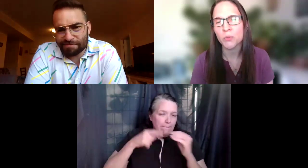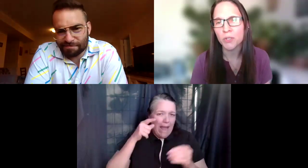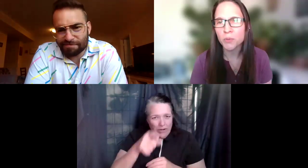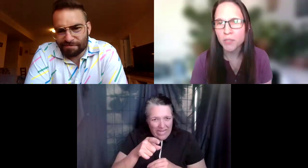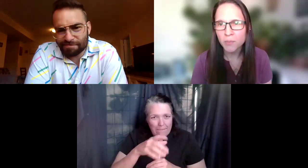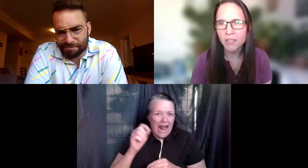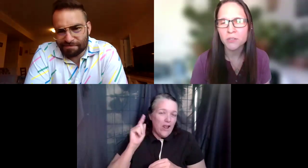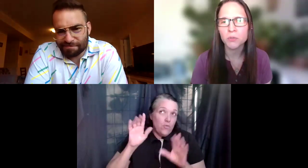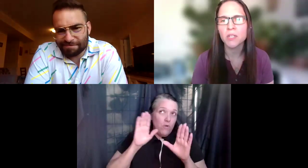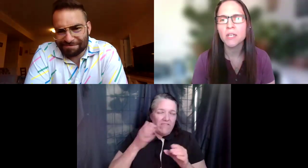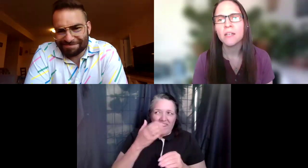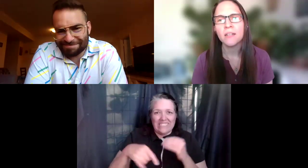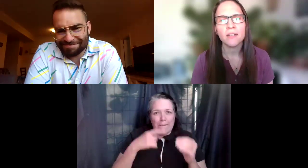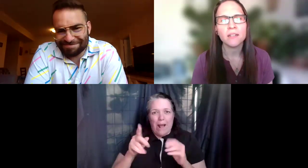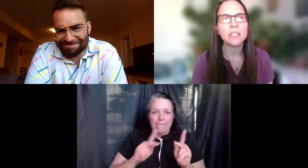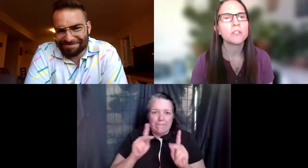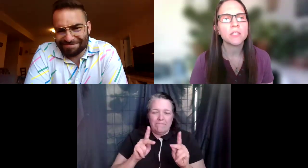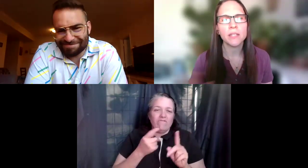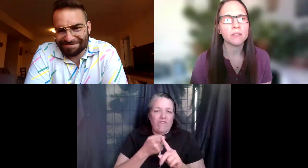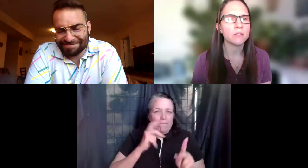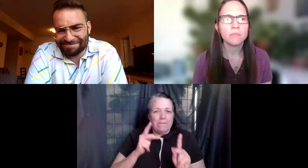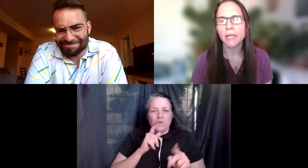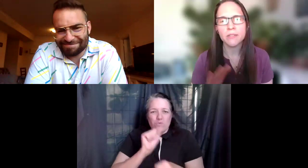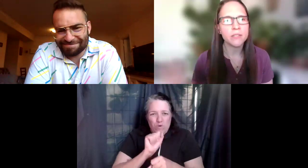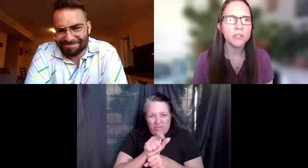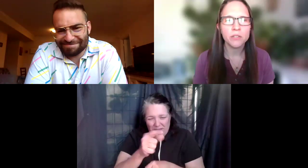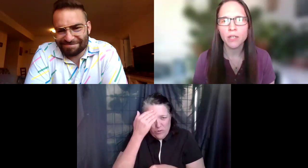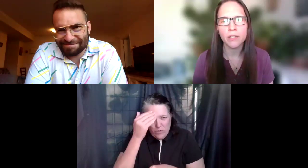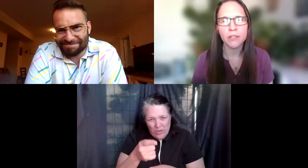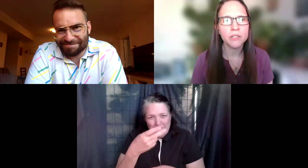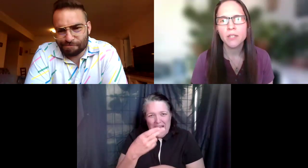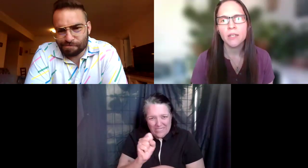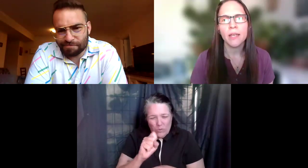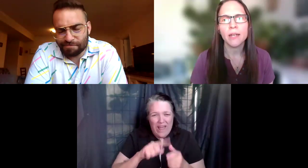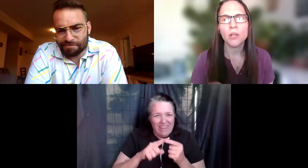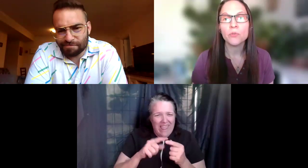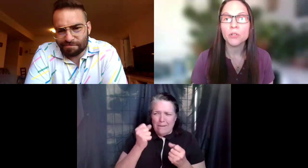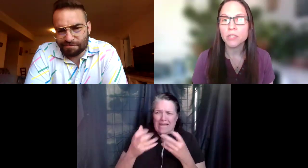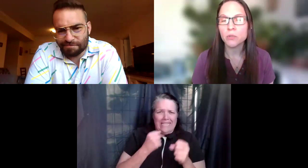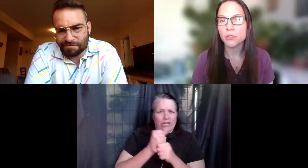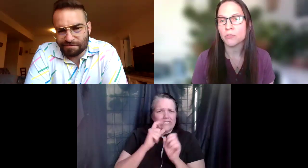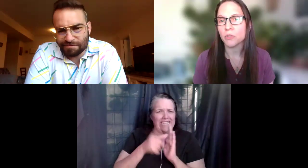who worked with him at the high school. Years later, Hayden's a senior in college and I overheard he was